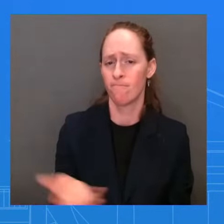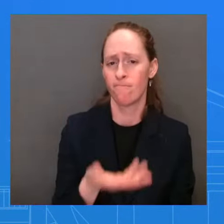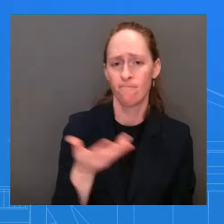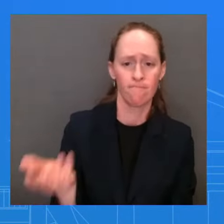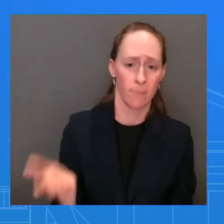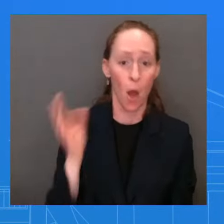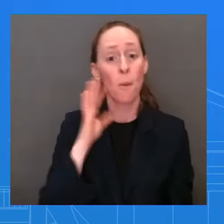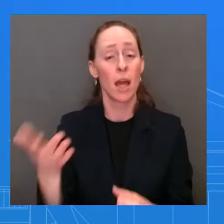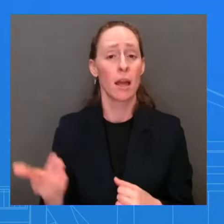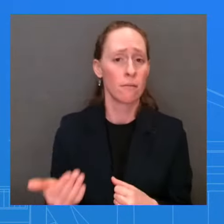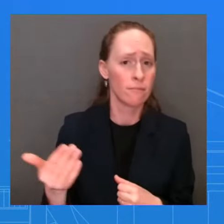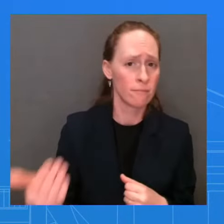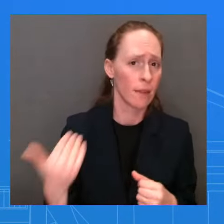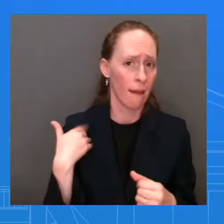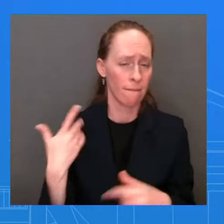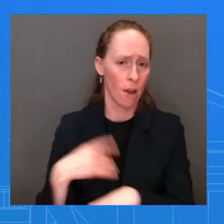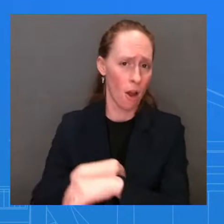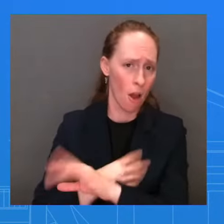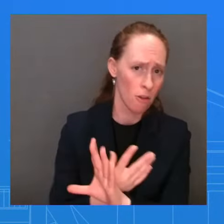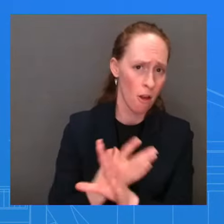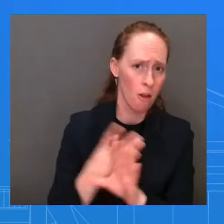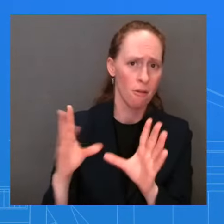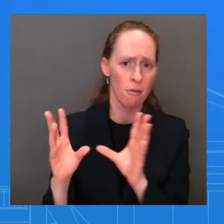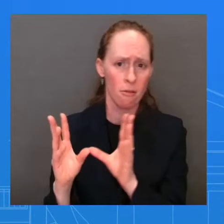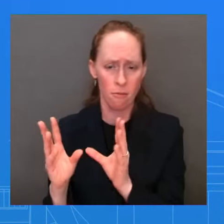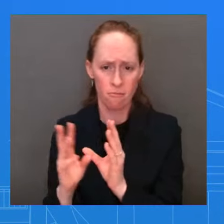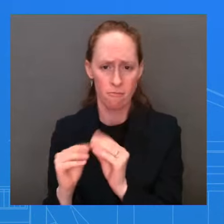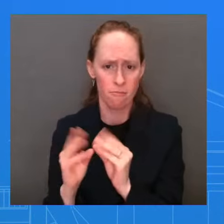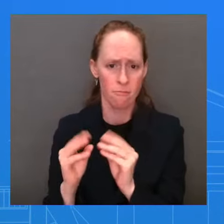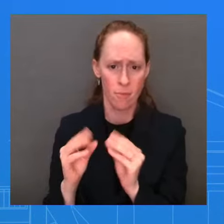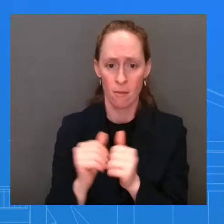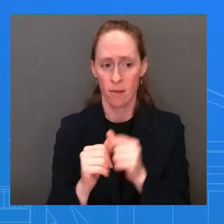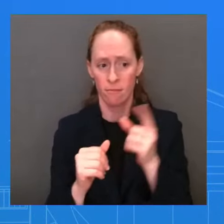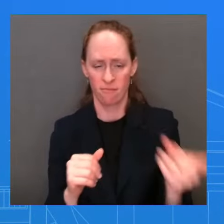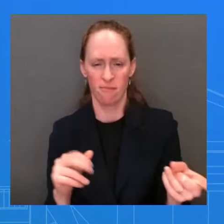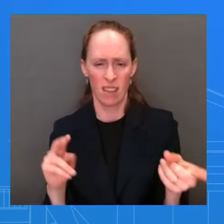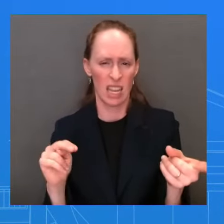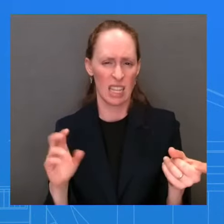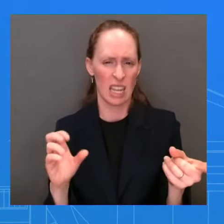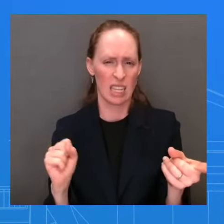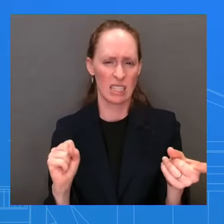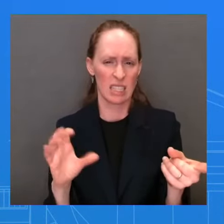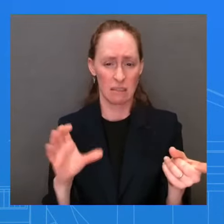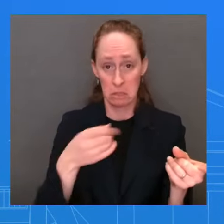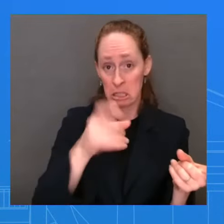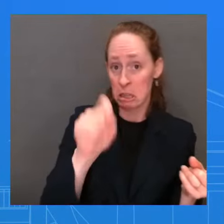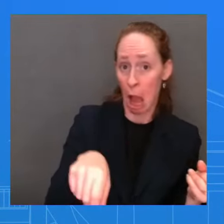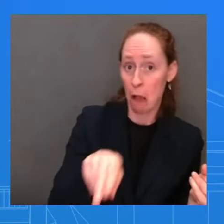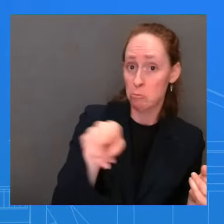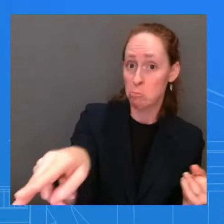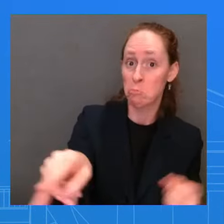so certainly I would refer you to that call. But we appreciate the ROK's actions in support of Ukraine,